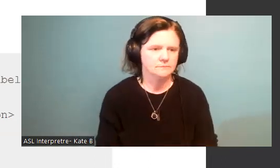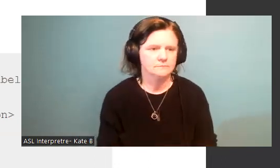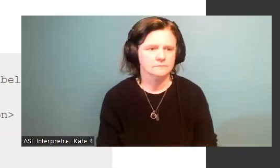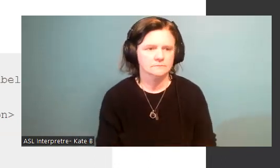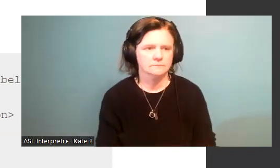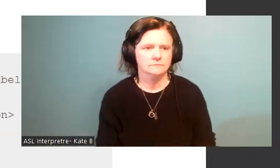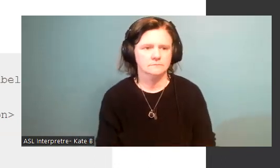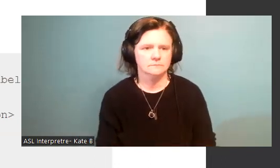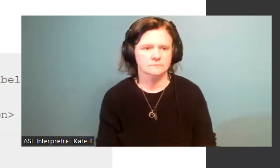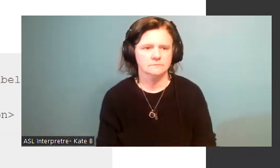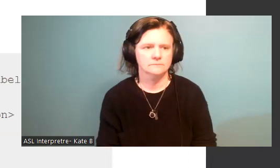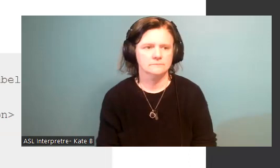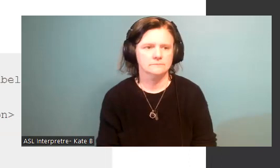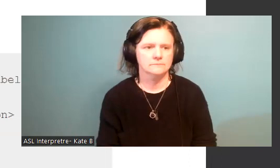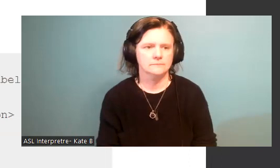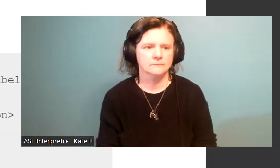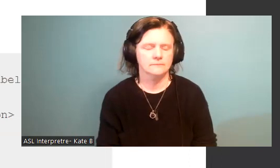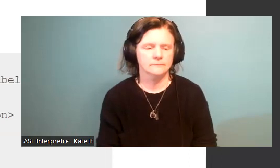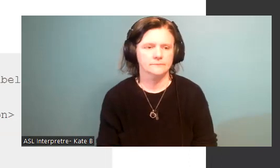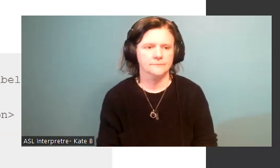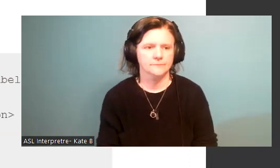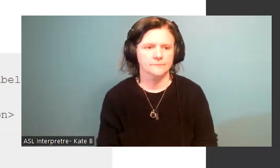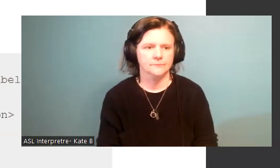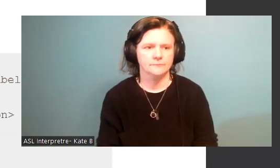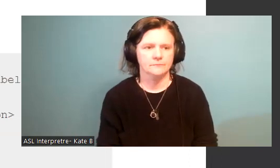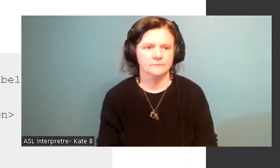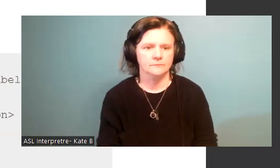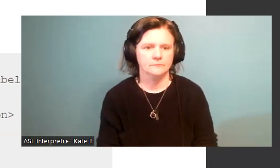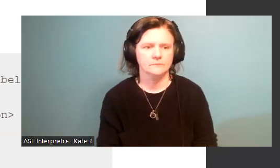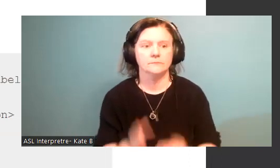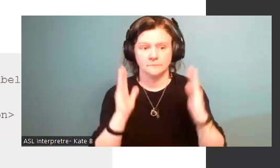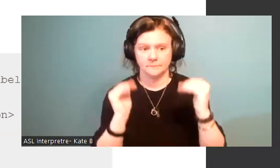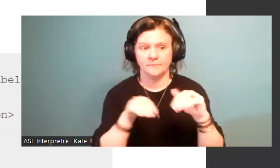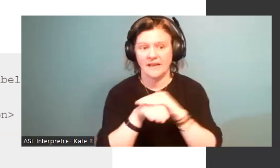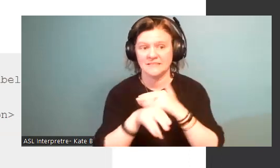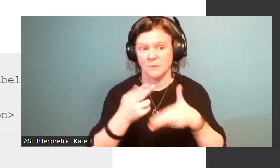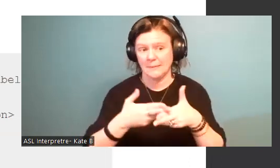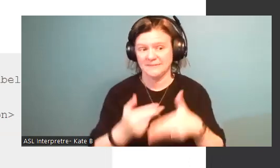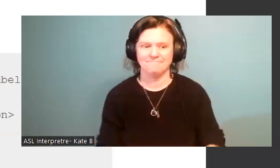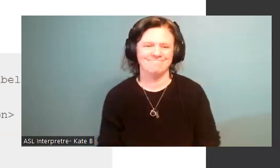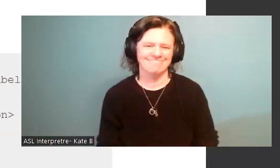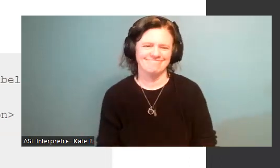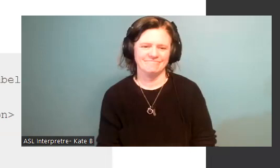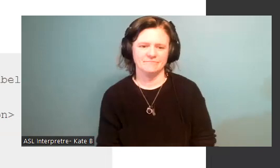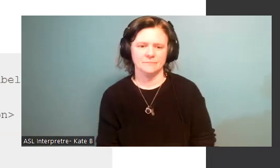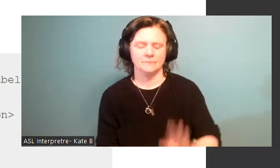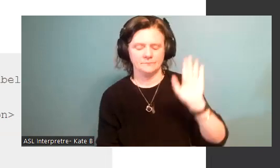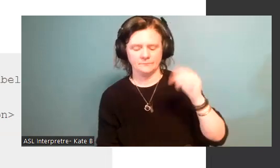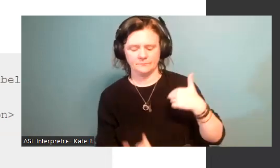format or you did not fill out the city field, whatever, or it can convey to users when things are